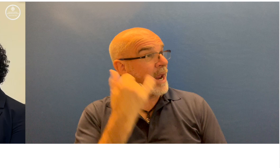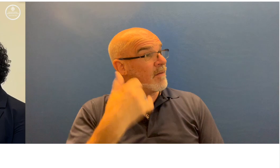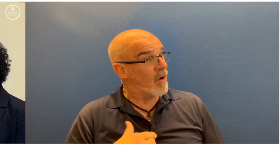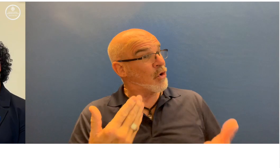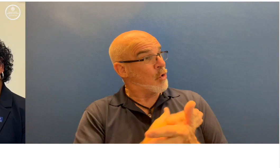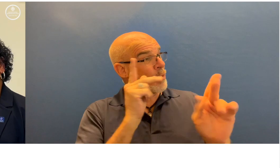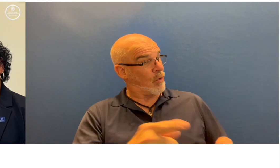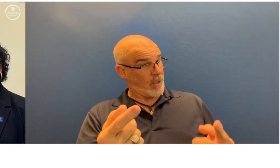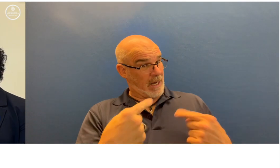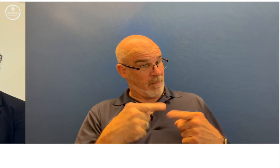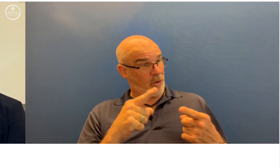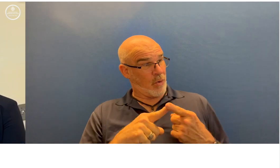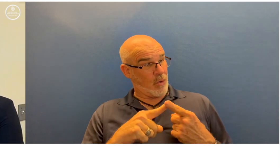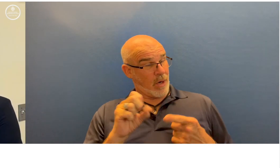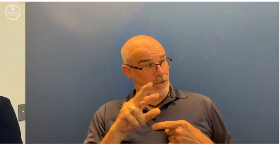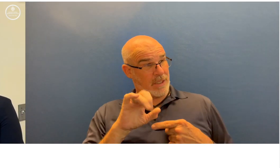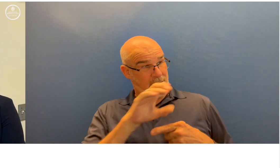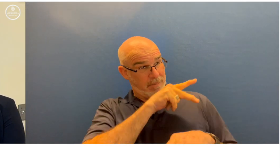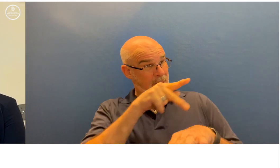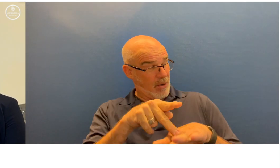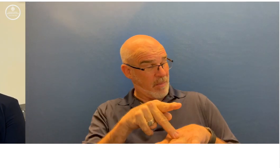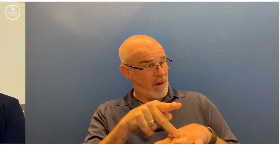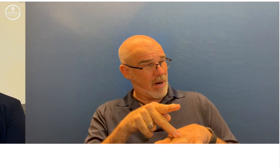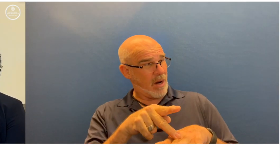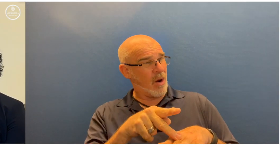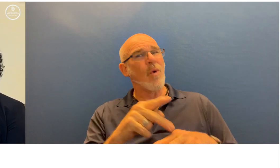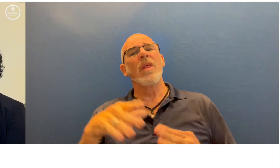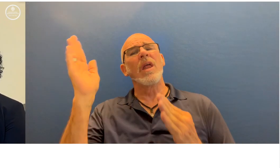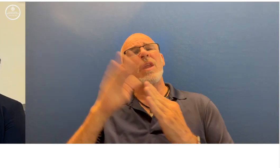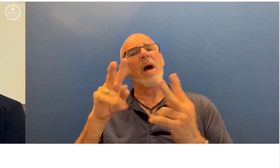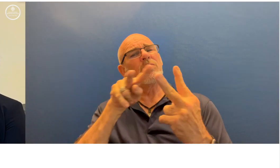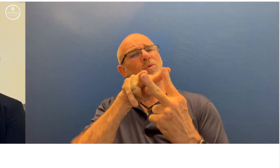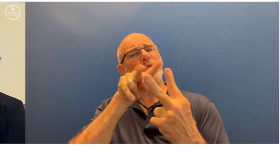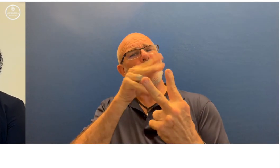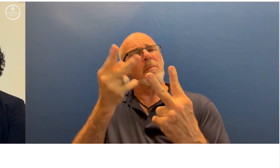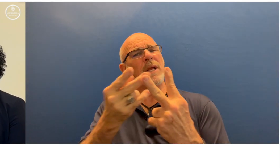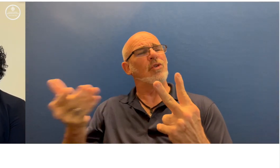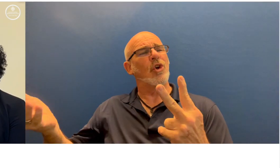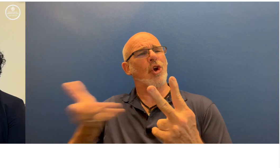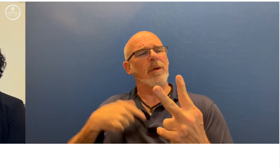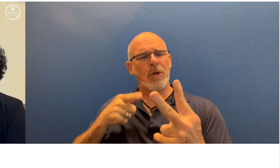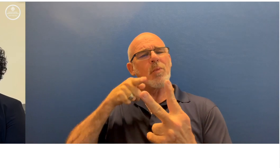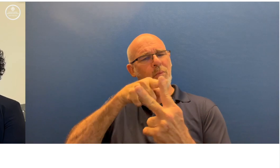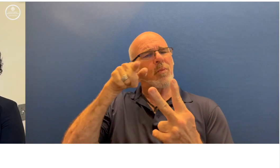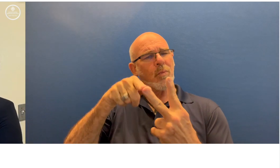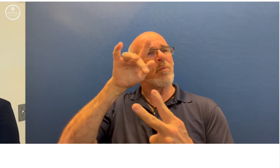coming to the Petaluma campus, where are the top two places that you would encourage me to visit?